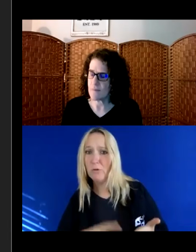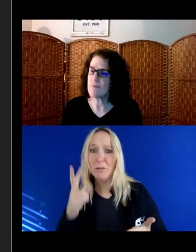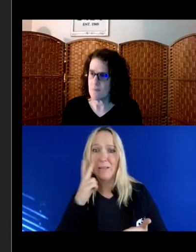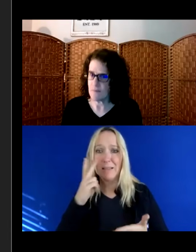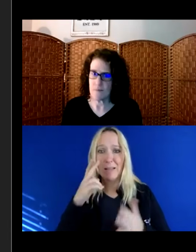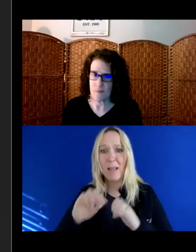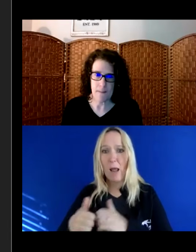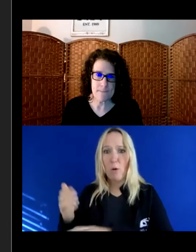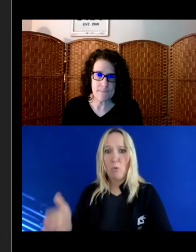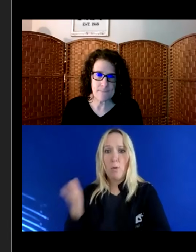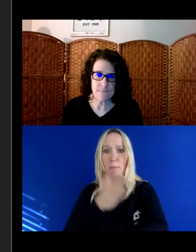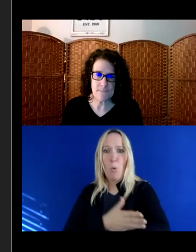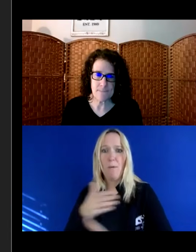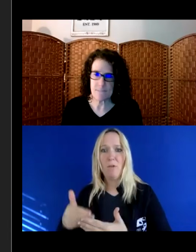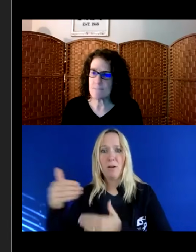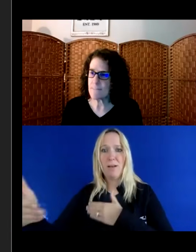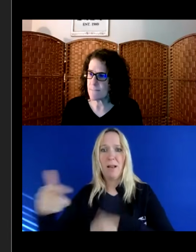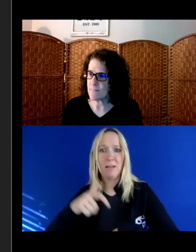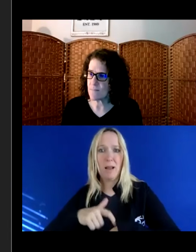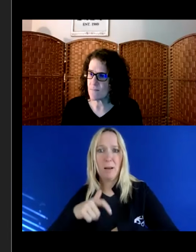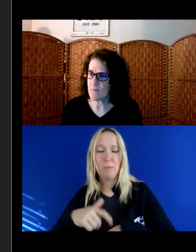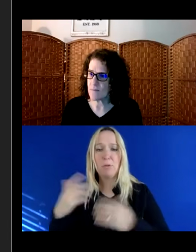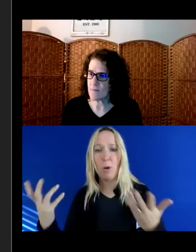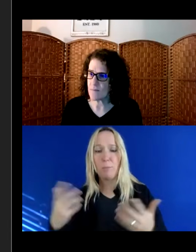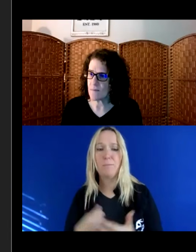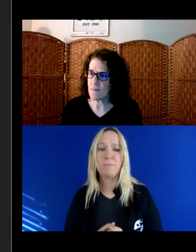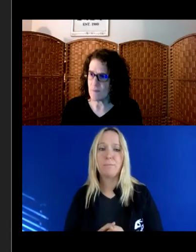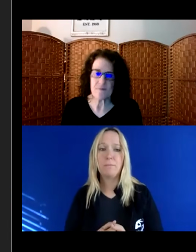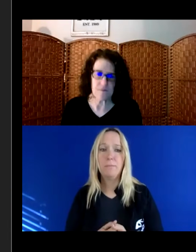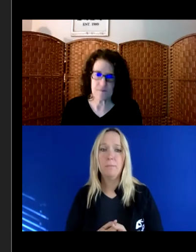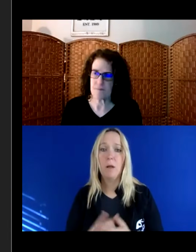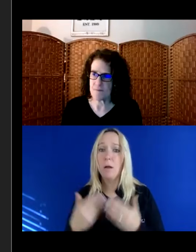So, please feel free to reach out to me. I'm not sure if that's Mark. Or May.